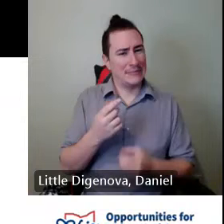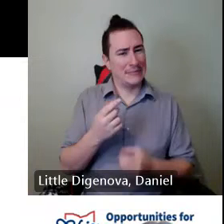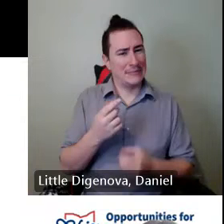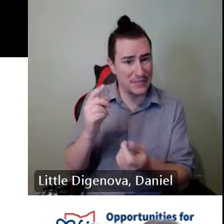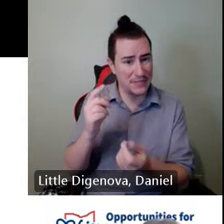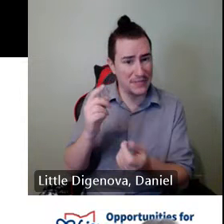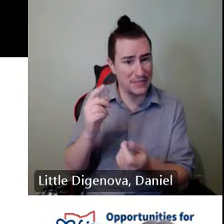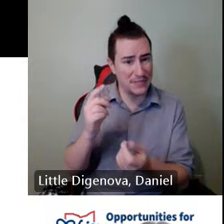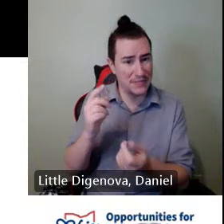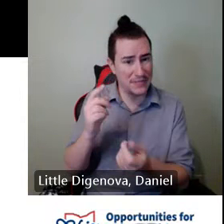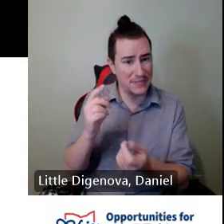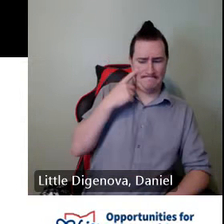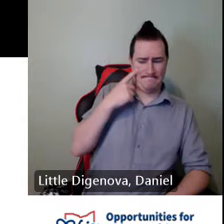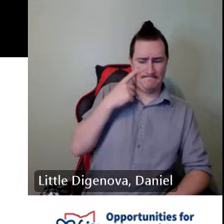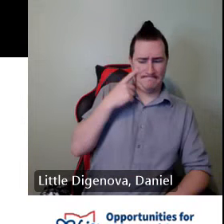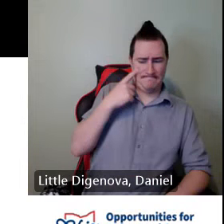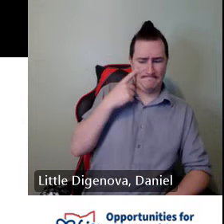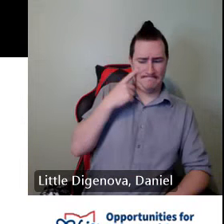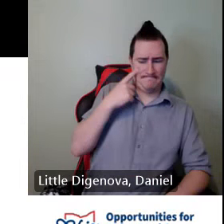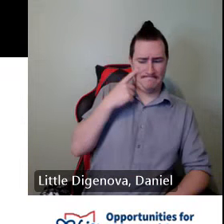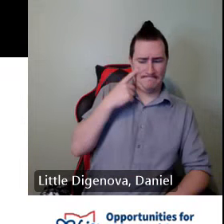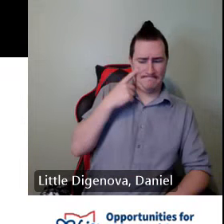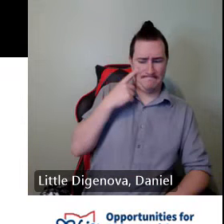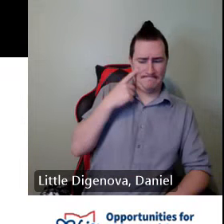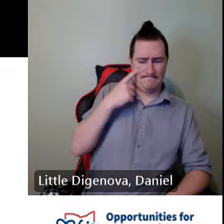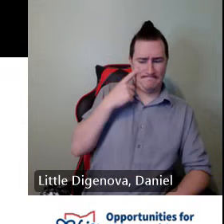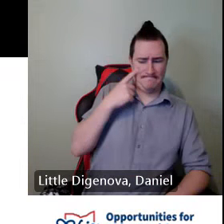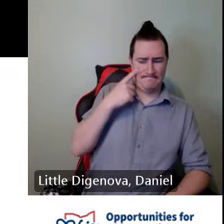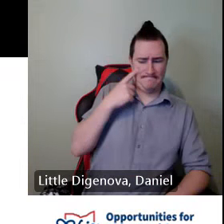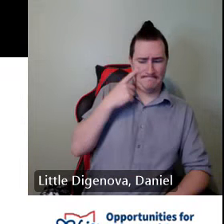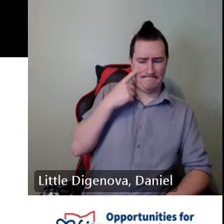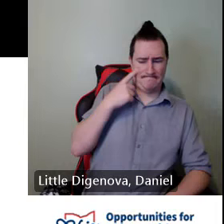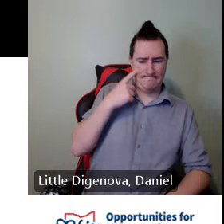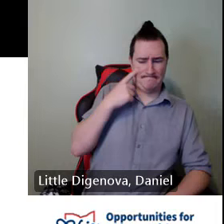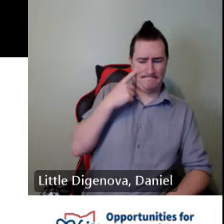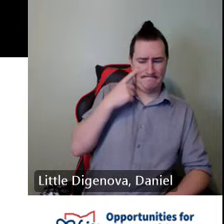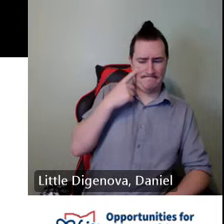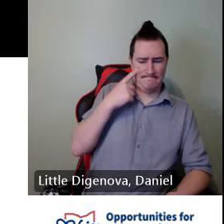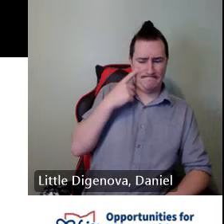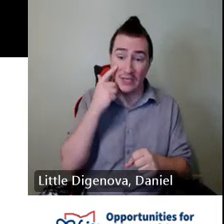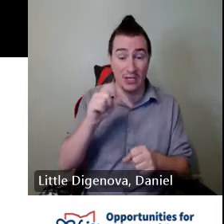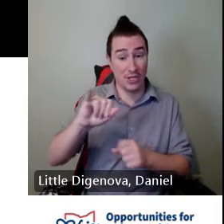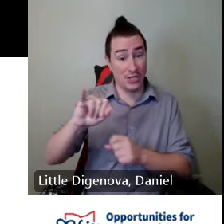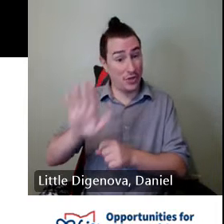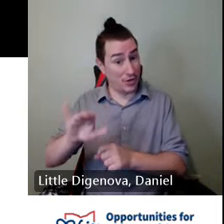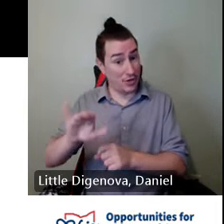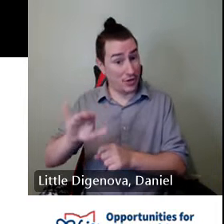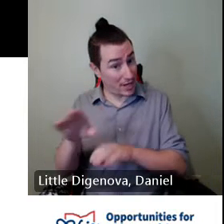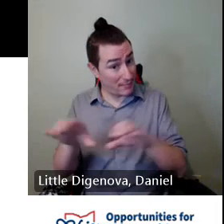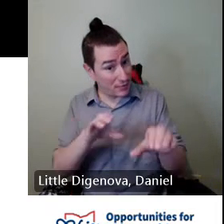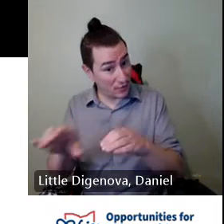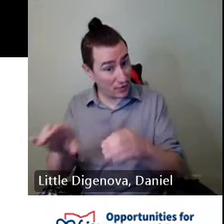And usually that is either job performance or conduct. So, we all have expectations in the jobs that we have.